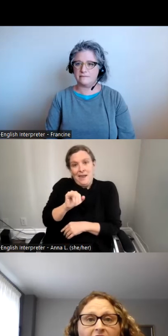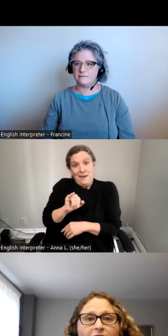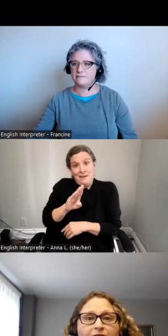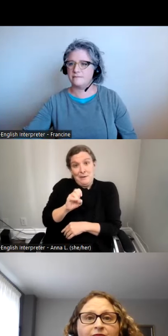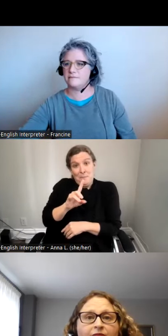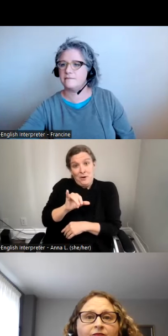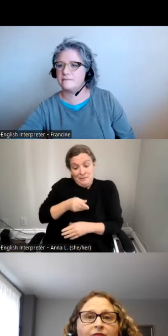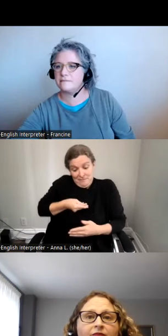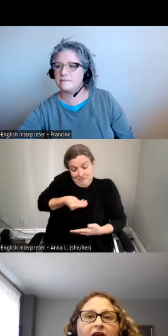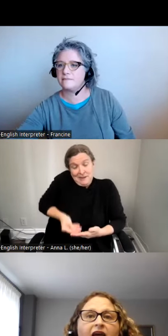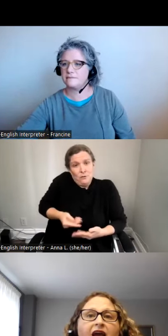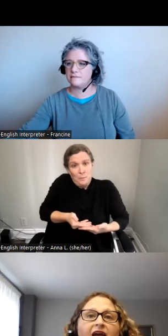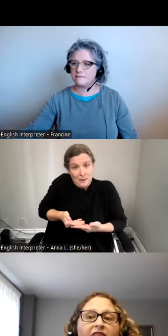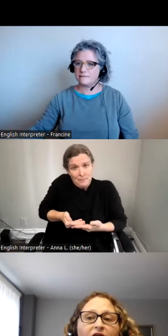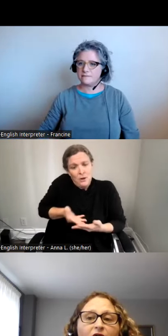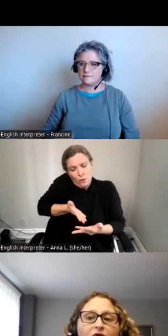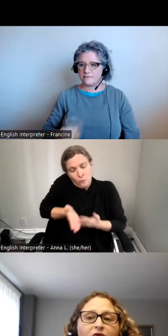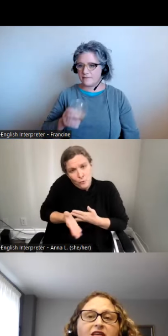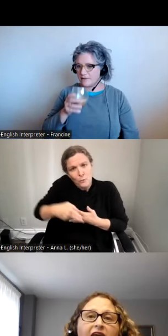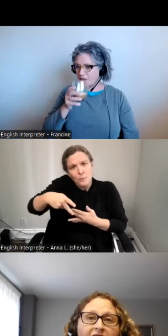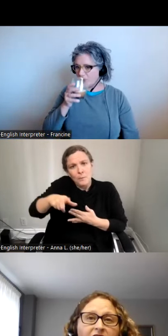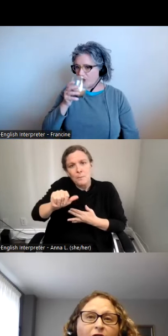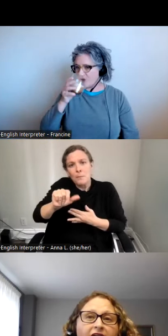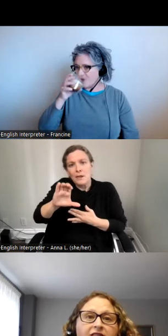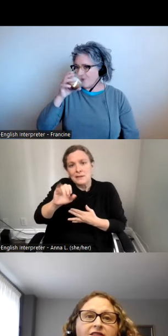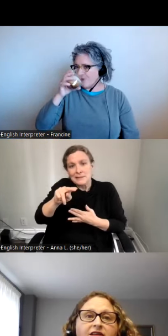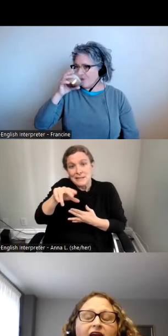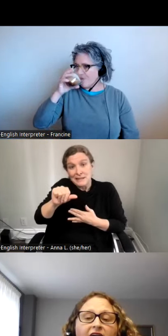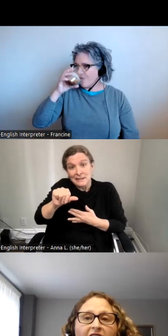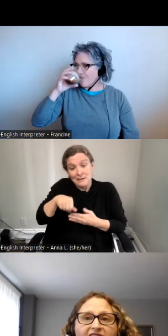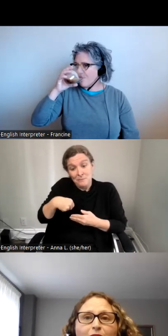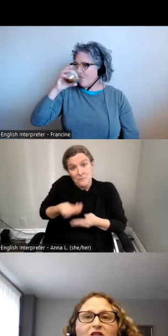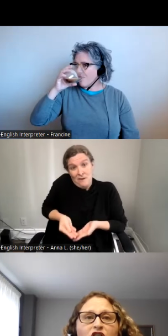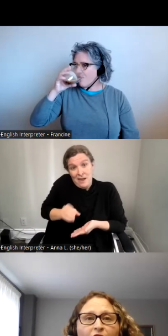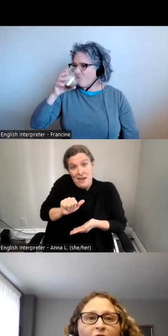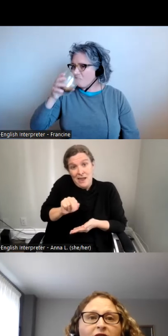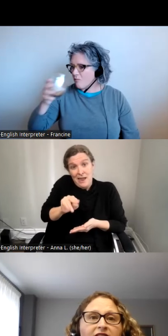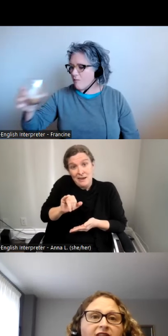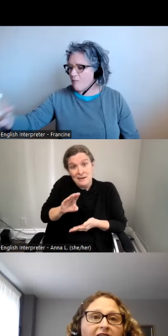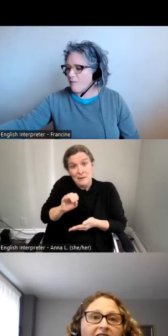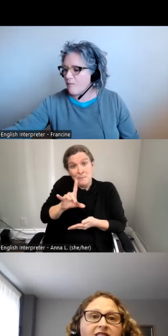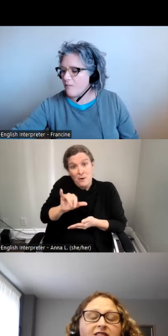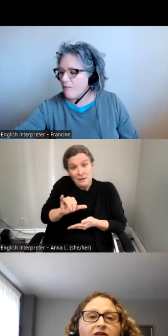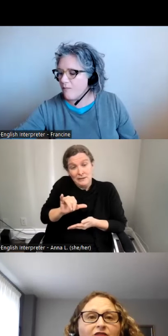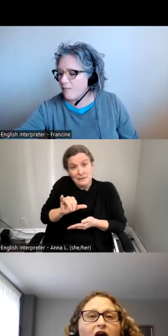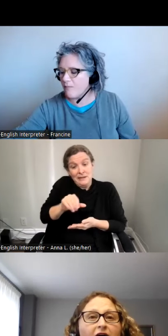in pregnancy -- vaccinating in pregnancy can also help the baby receive antibodies through the placenta and those